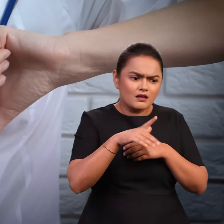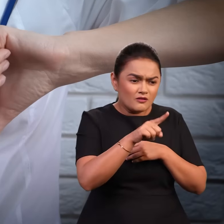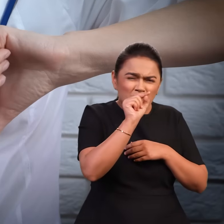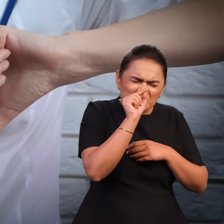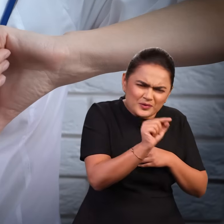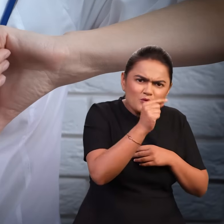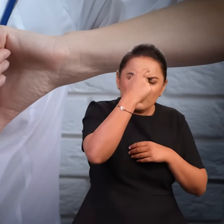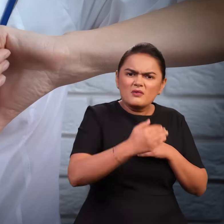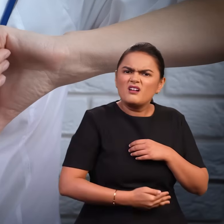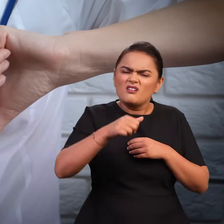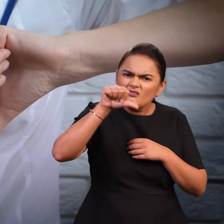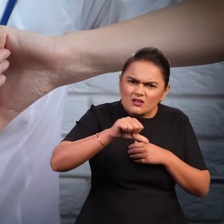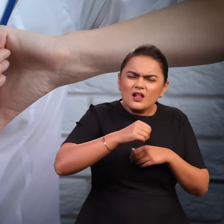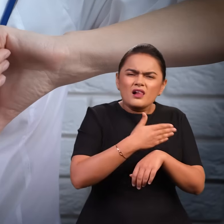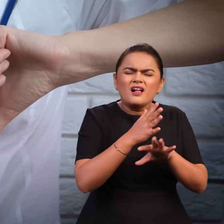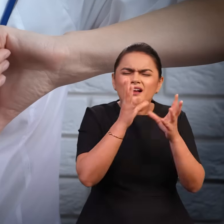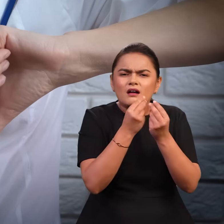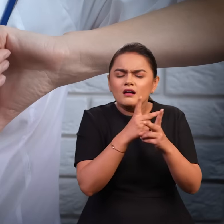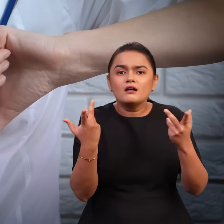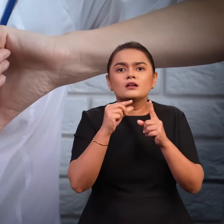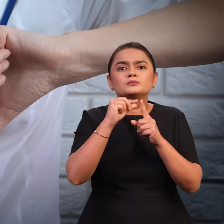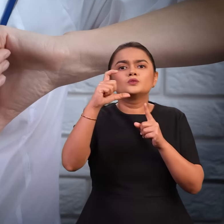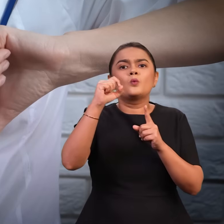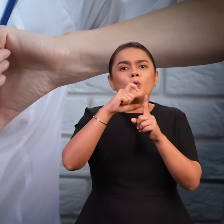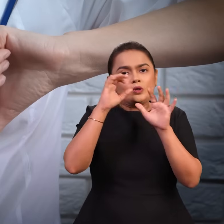for failed pregnancy is PCOD.